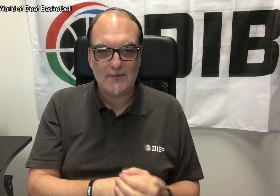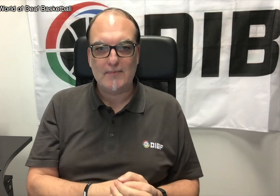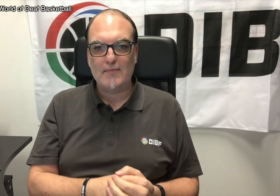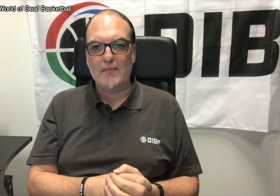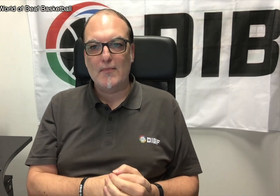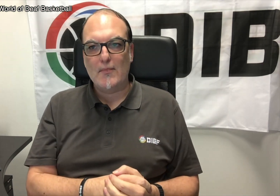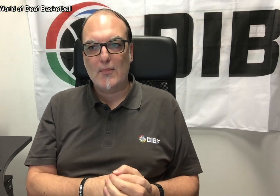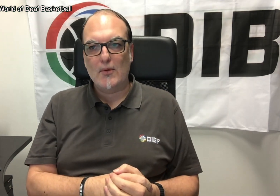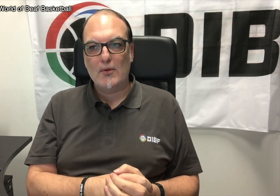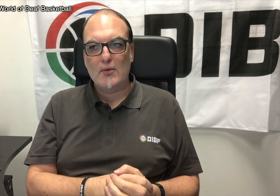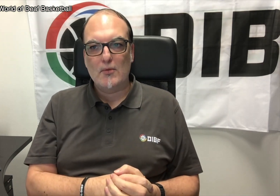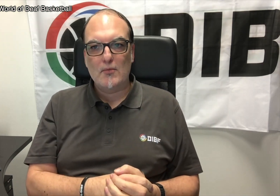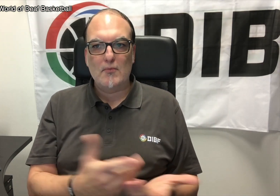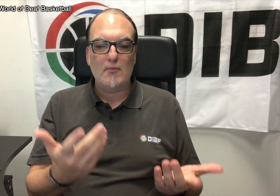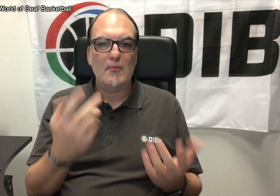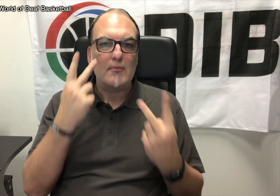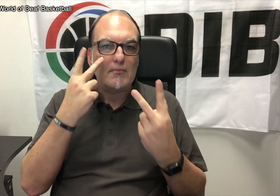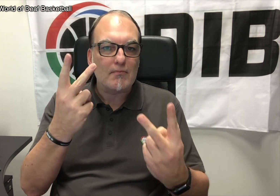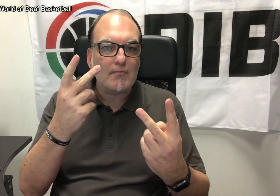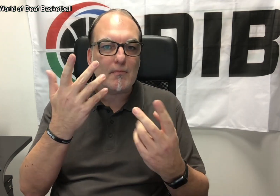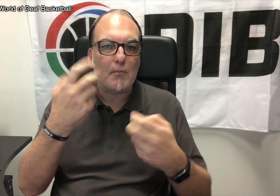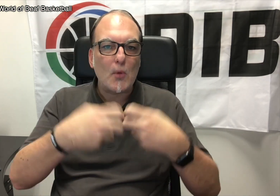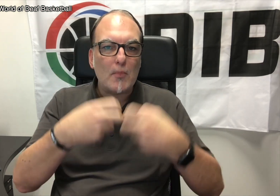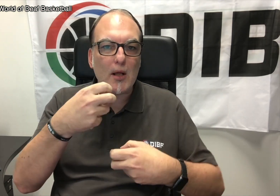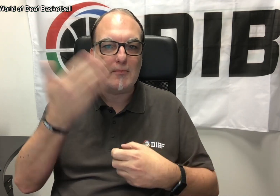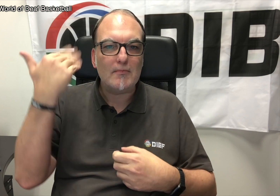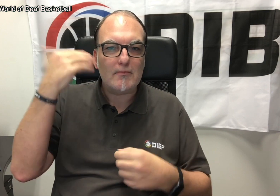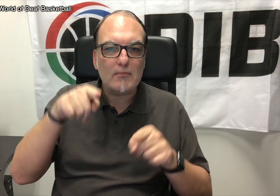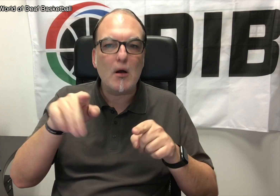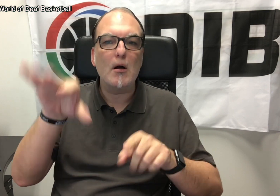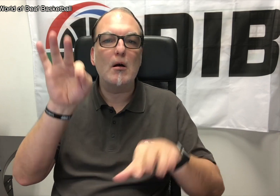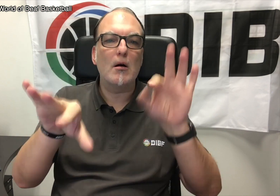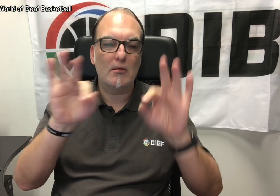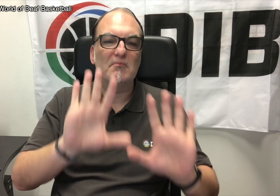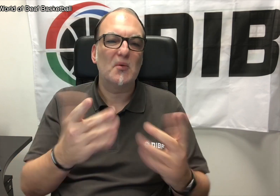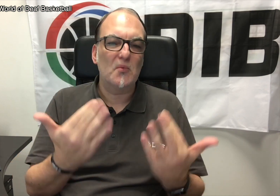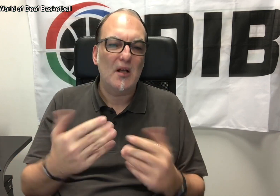Seeing past problems and the discovery process would